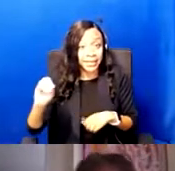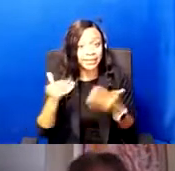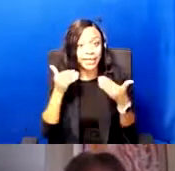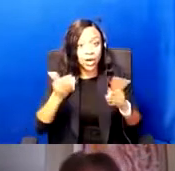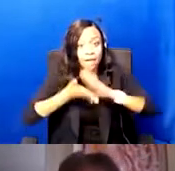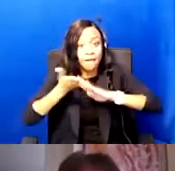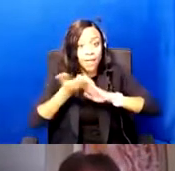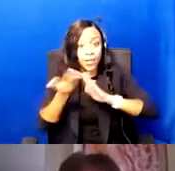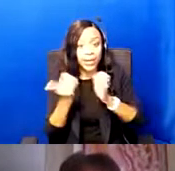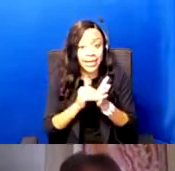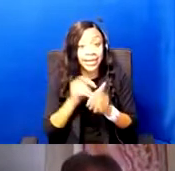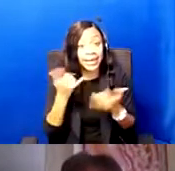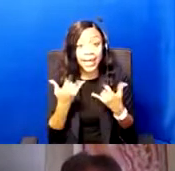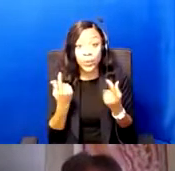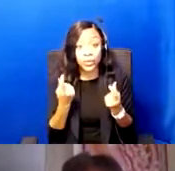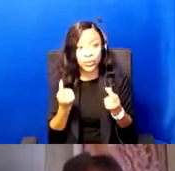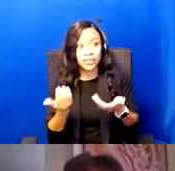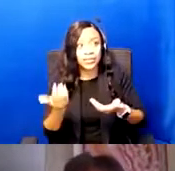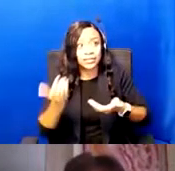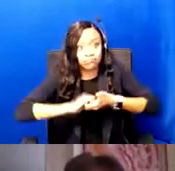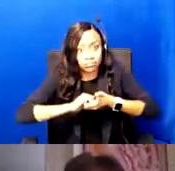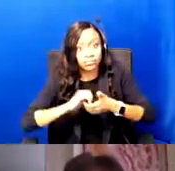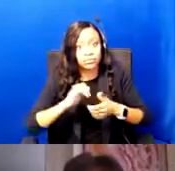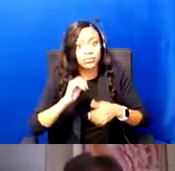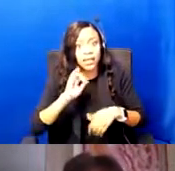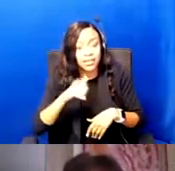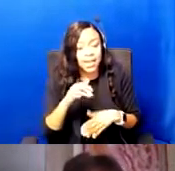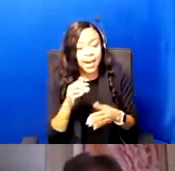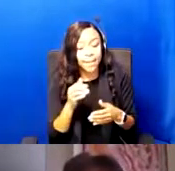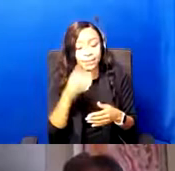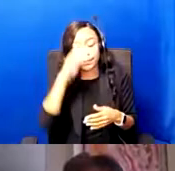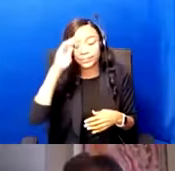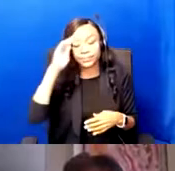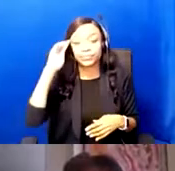find out what are the communities around this country that are like-minded